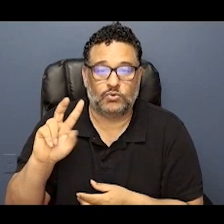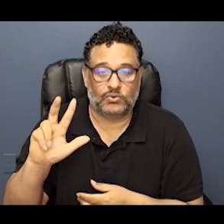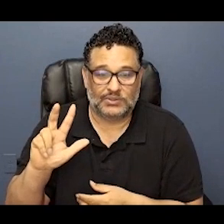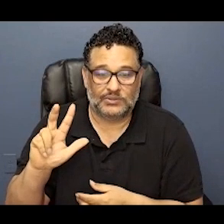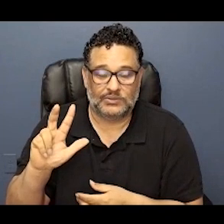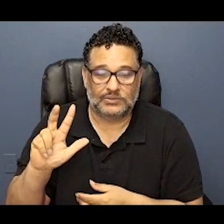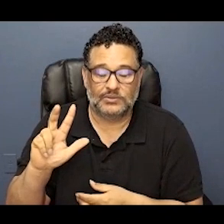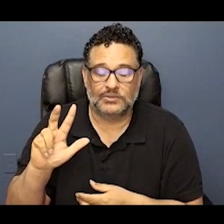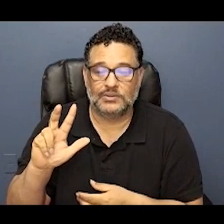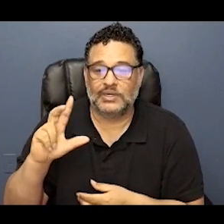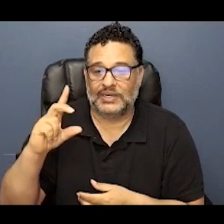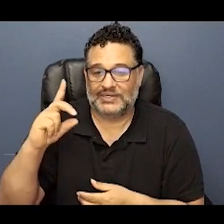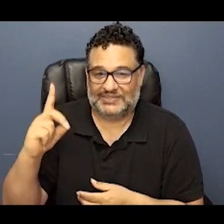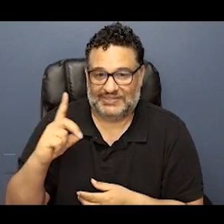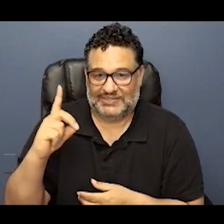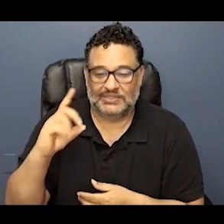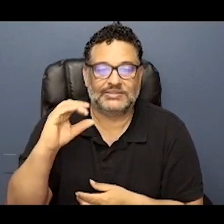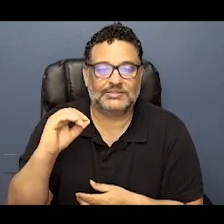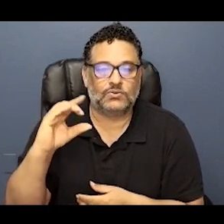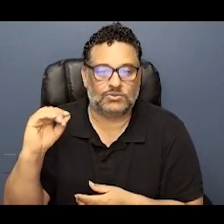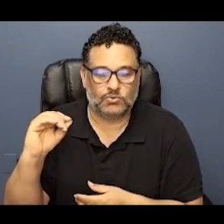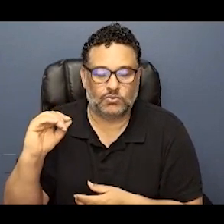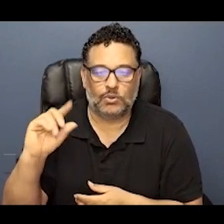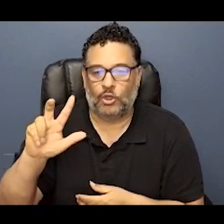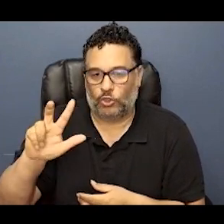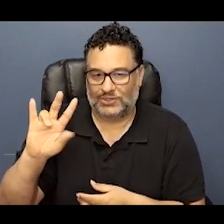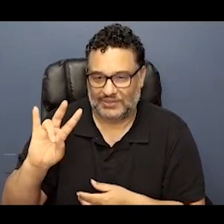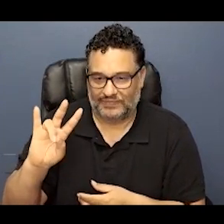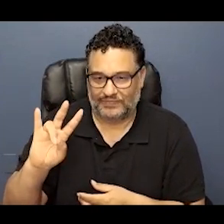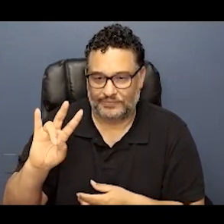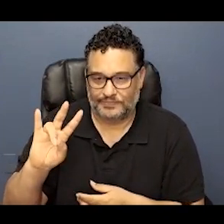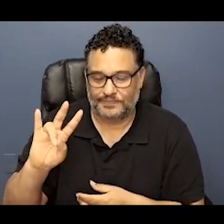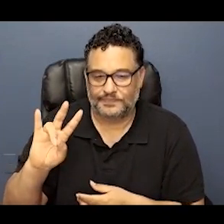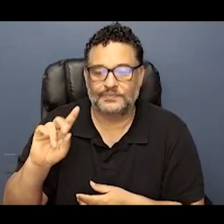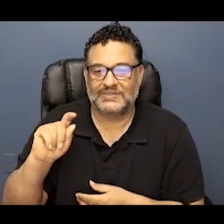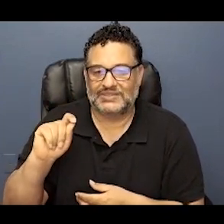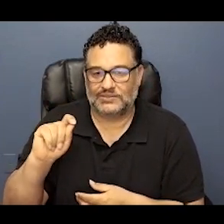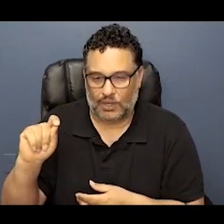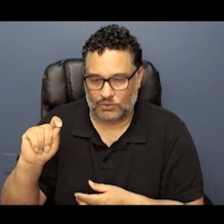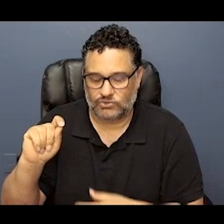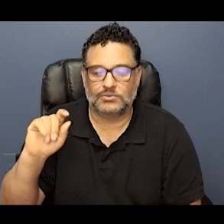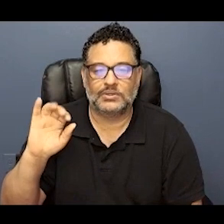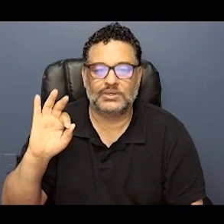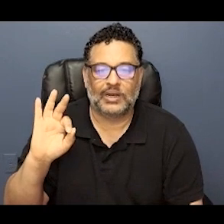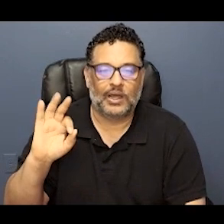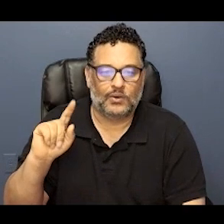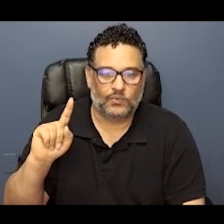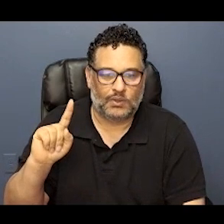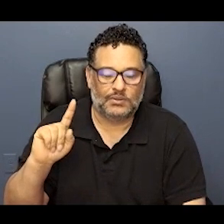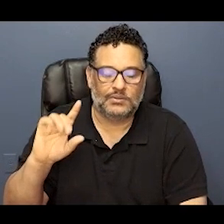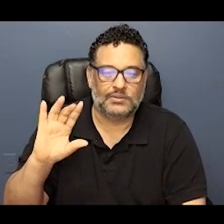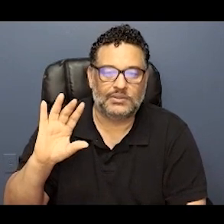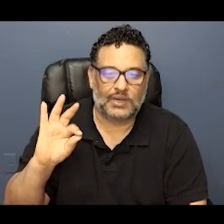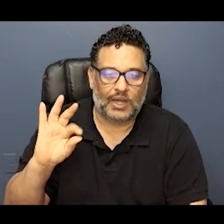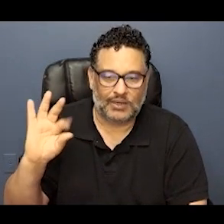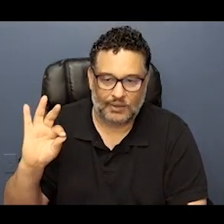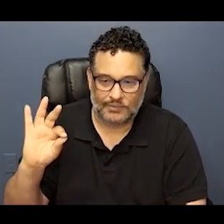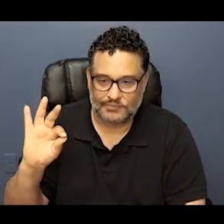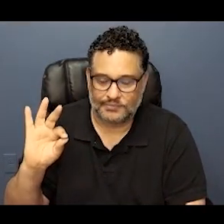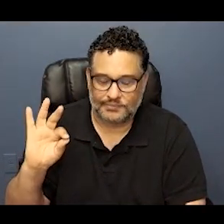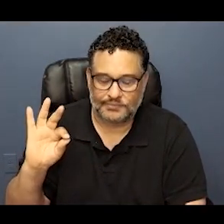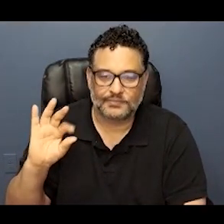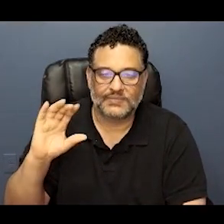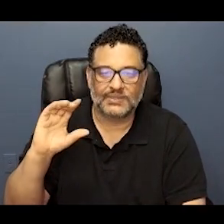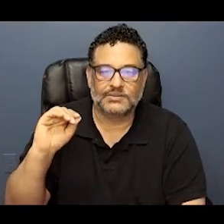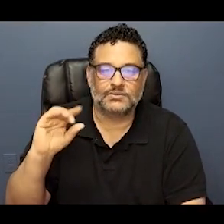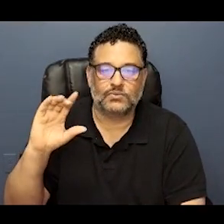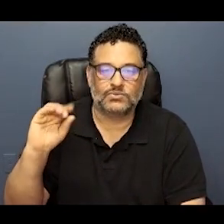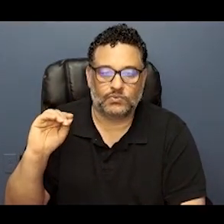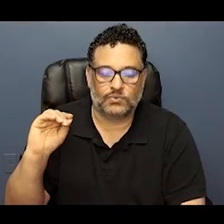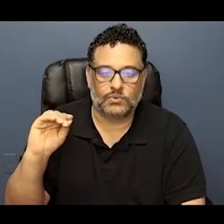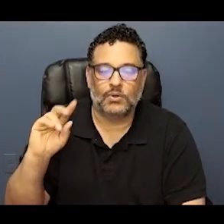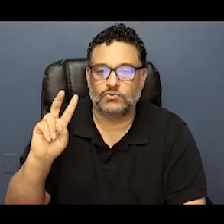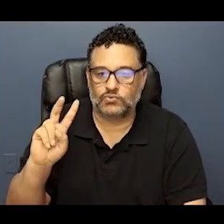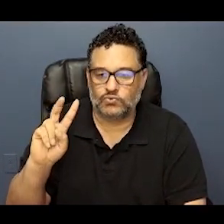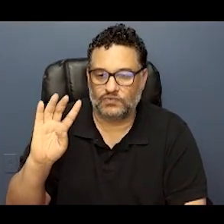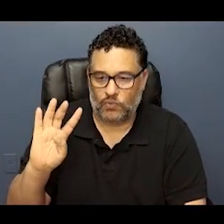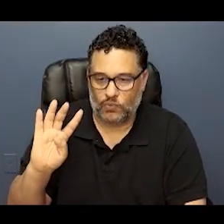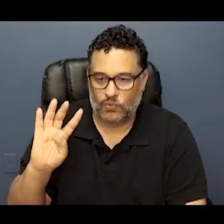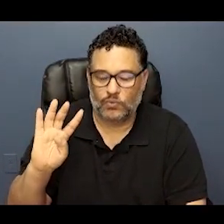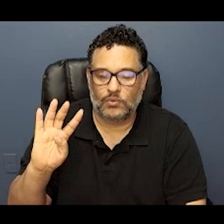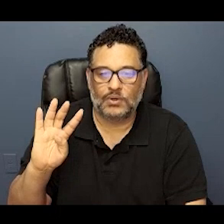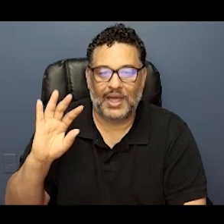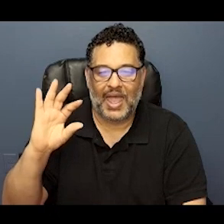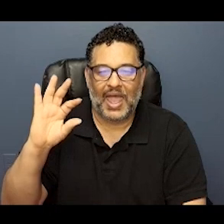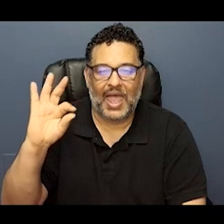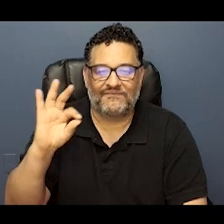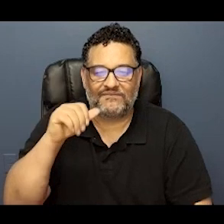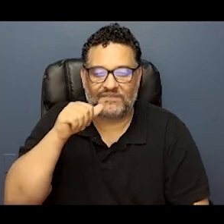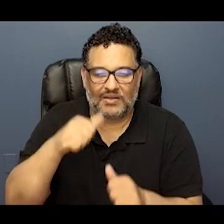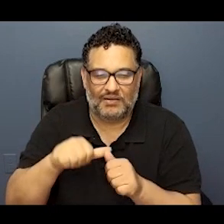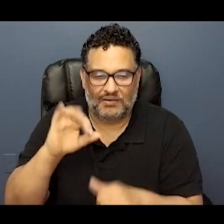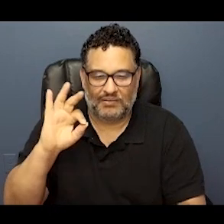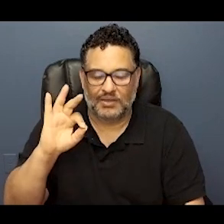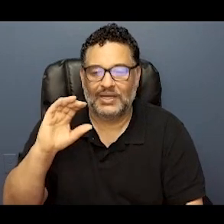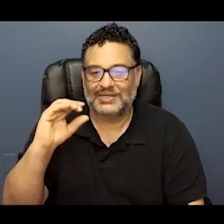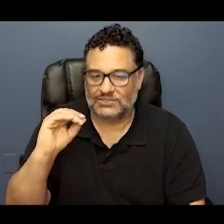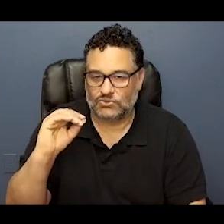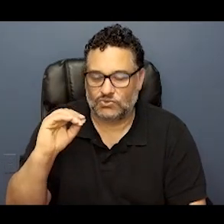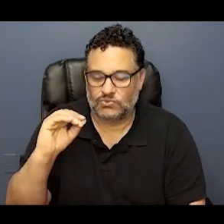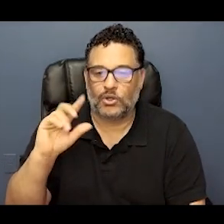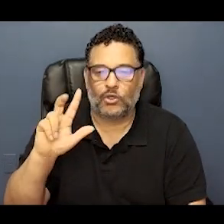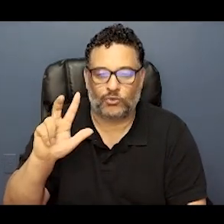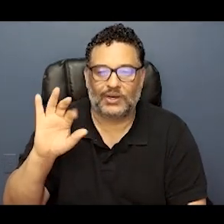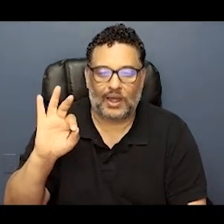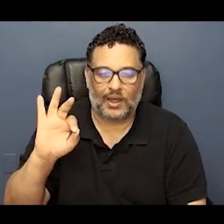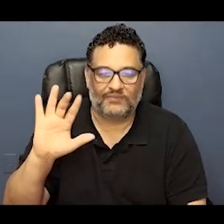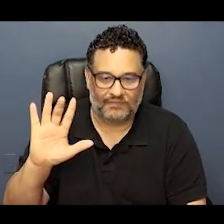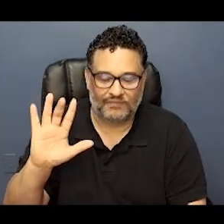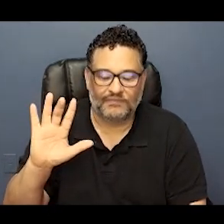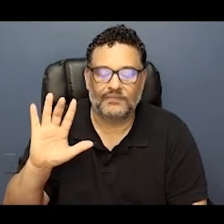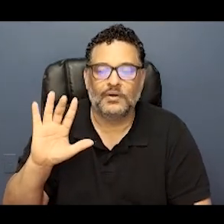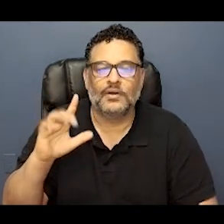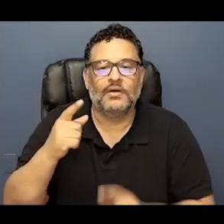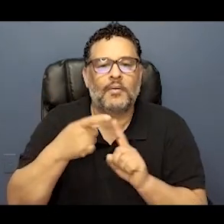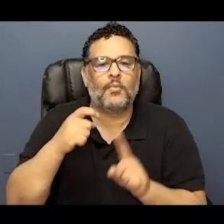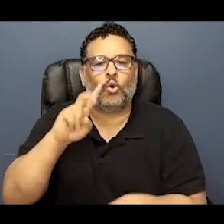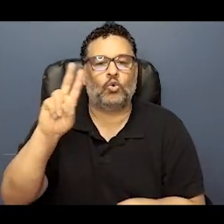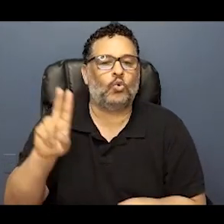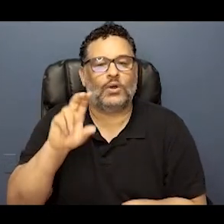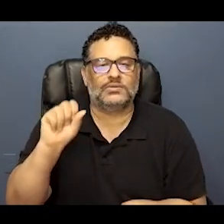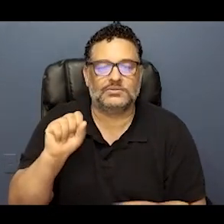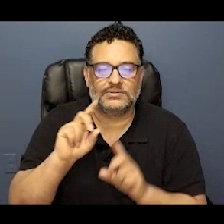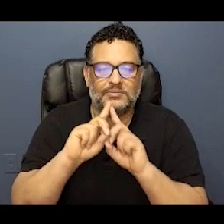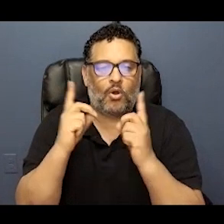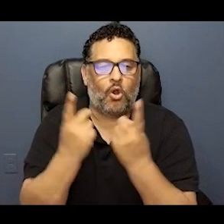91990023D0037-91990024F0395 from the U.S. Department of Education